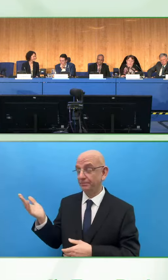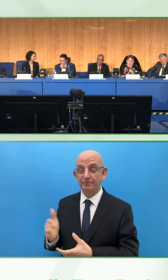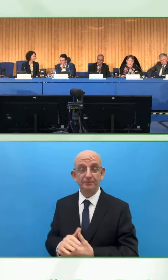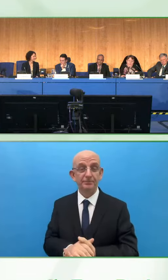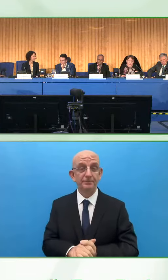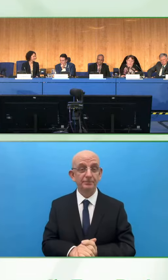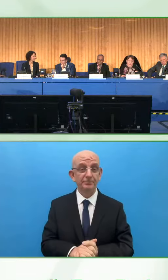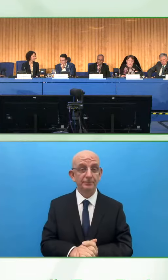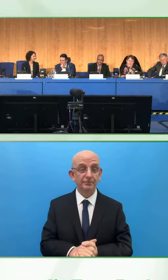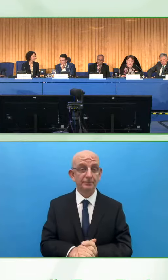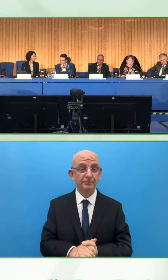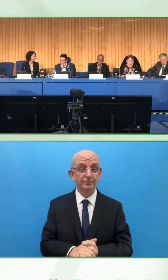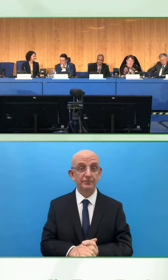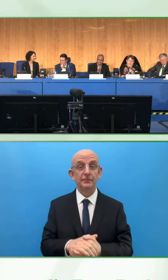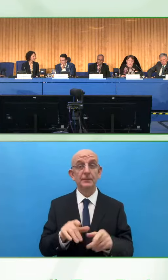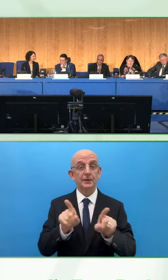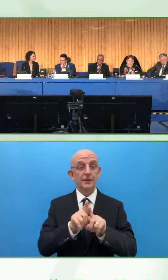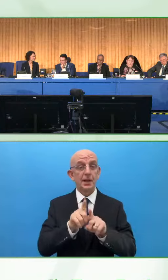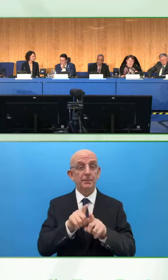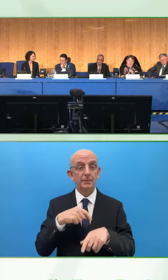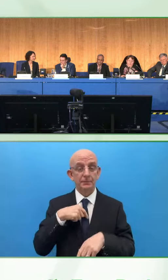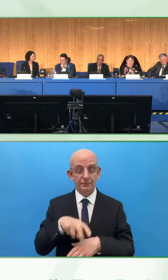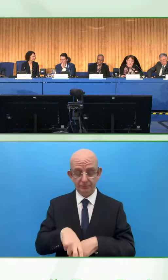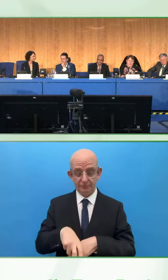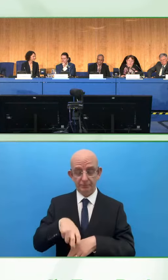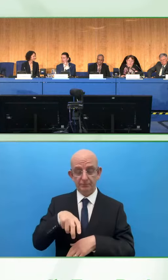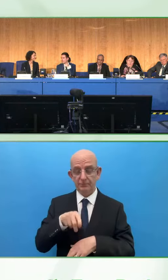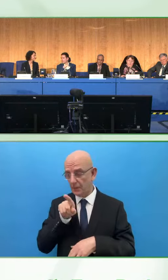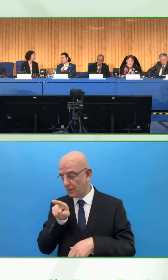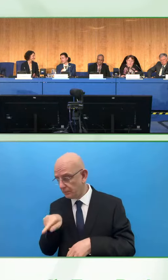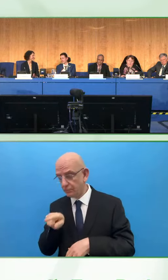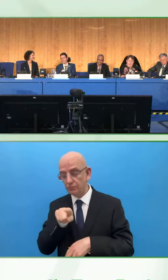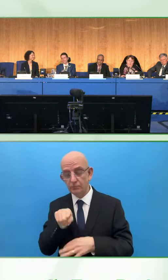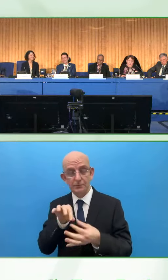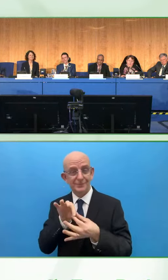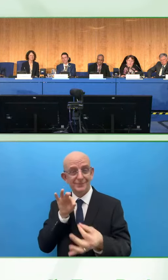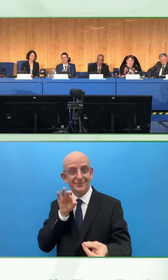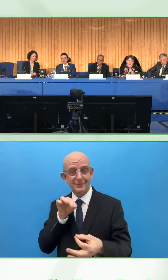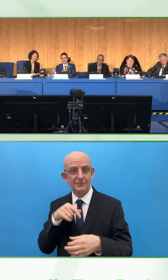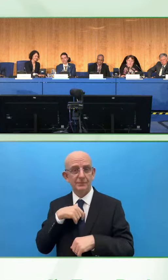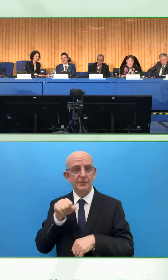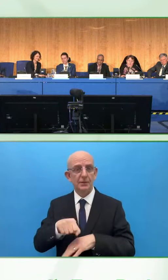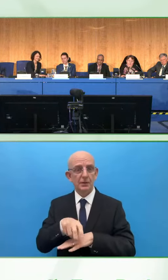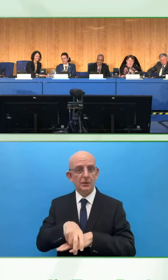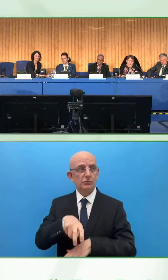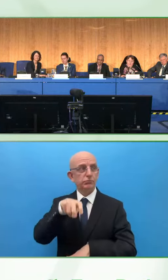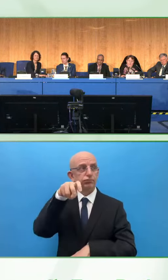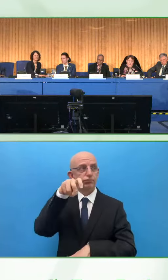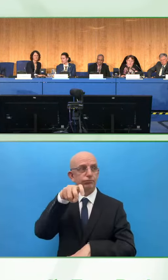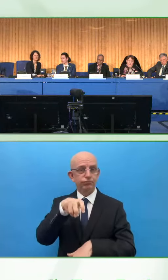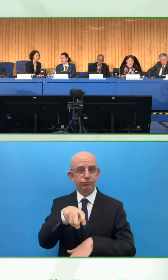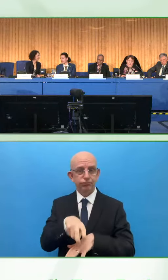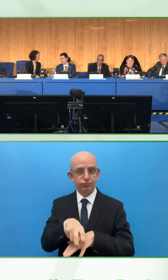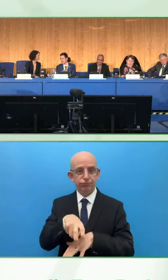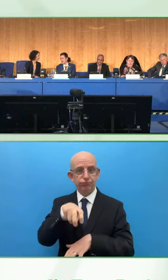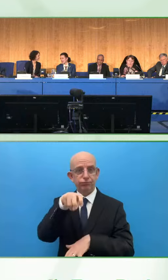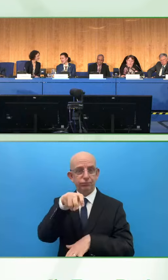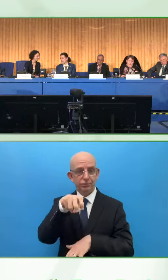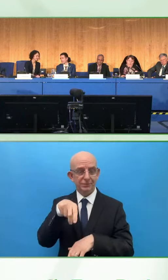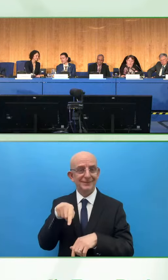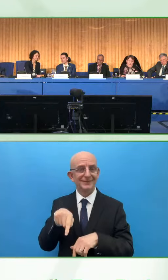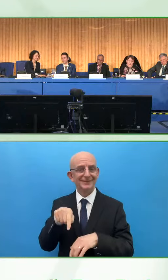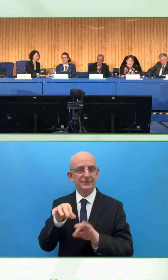Pushing in with my short stick.